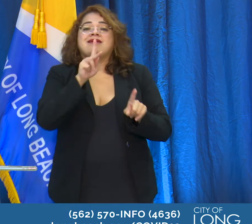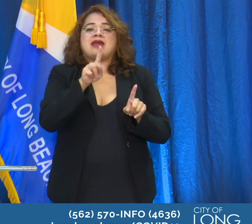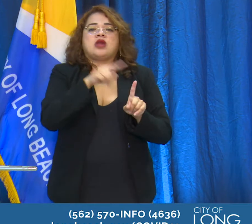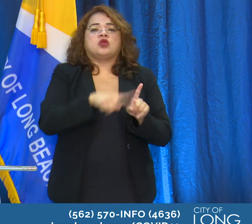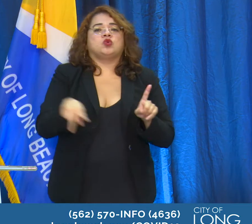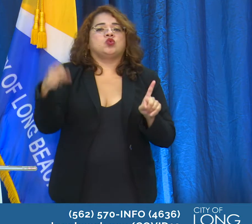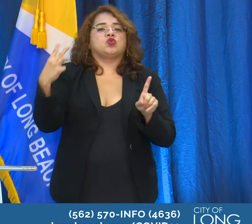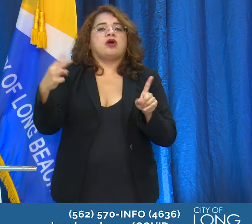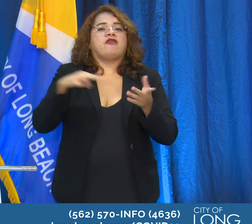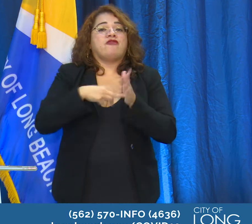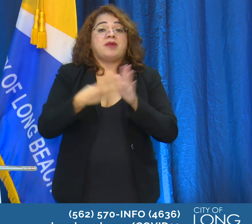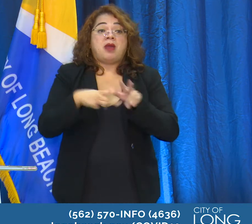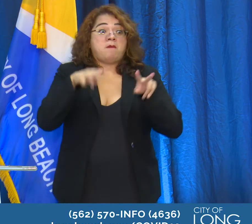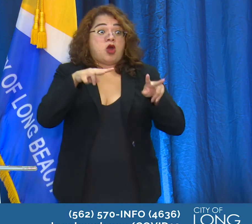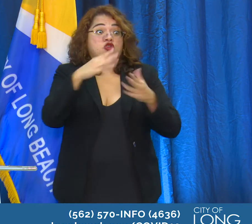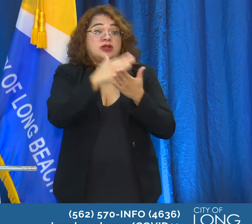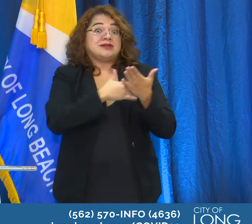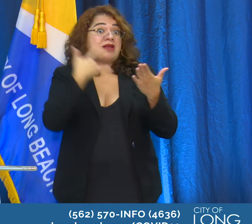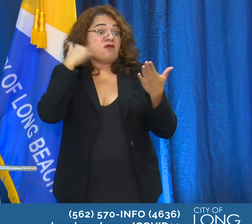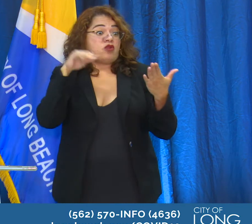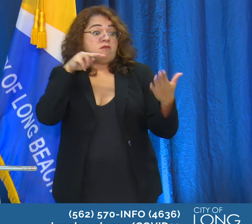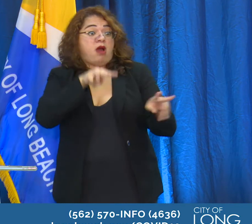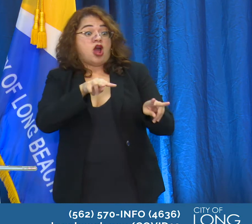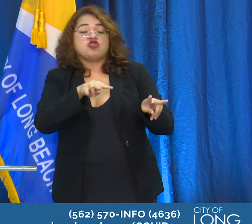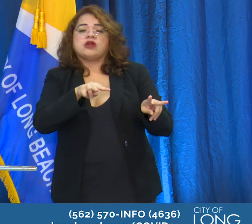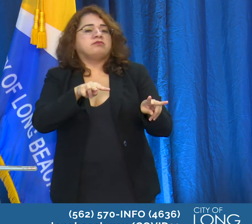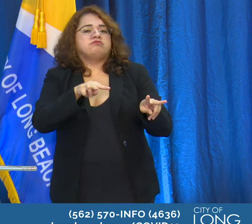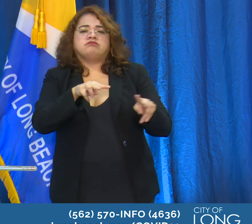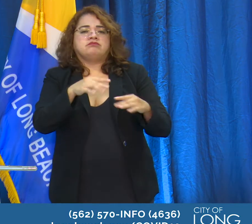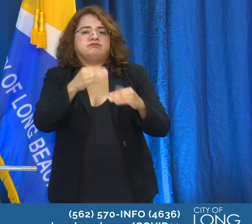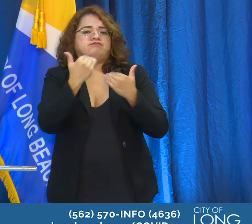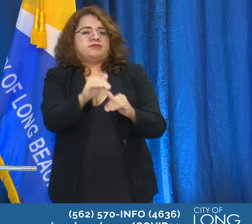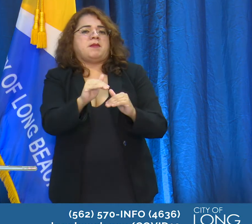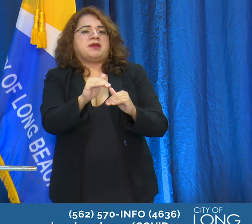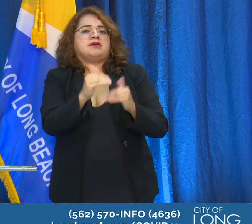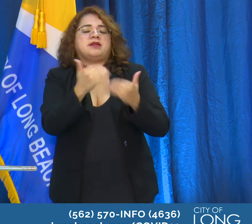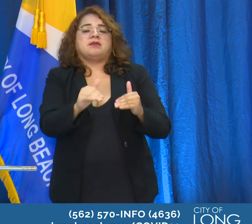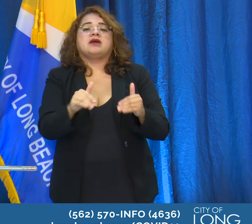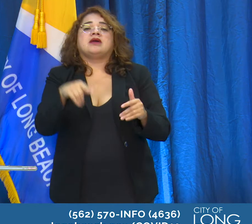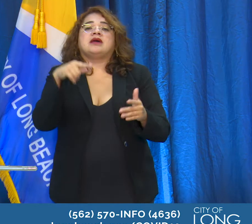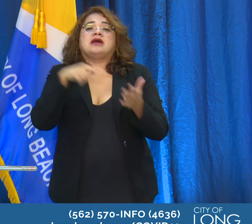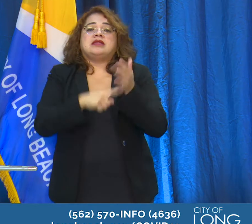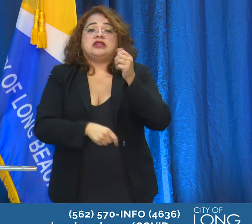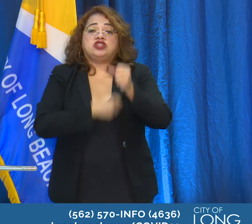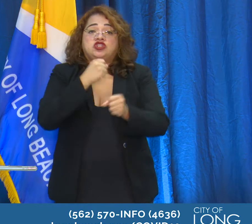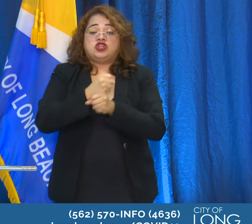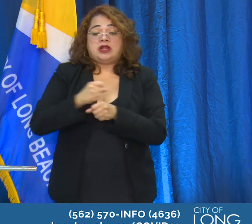reopen for in-person instruction so beginning this year everything will be online.